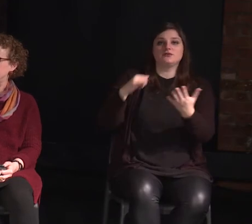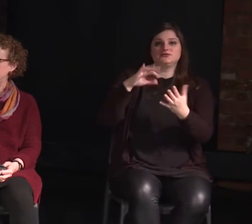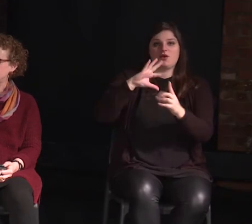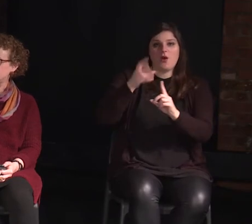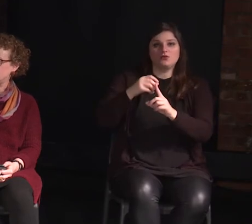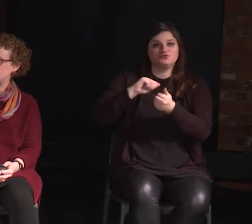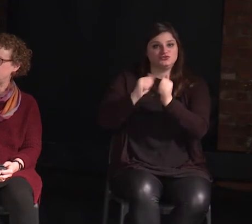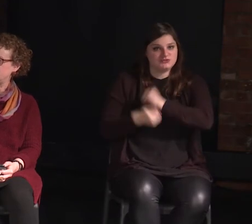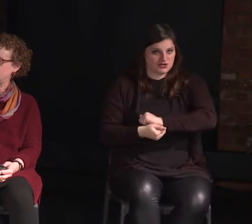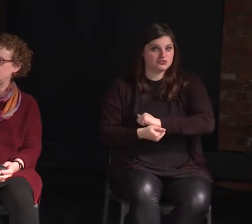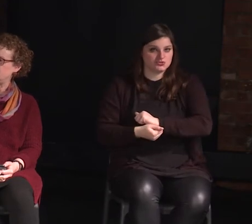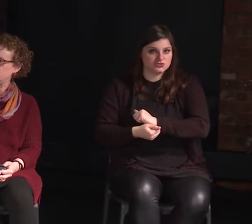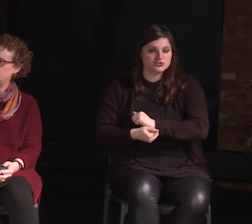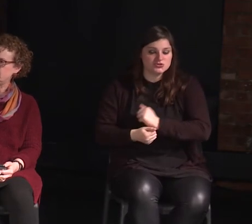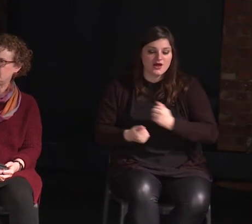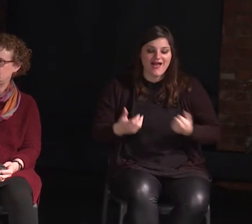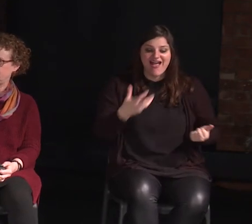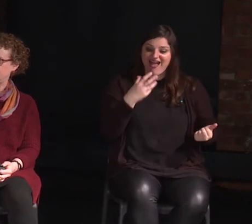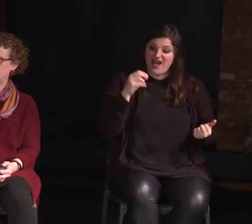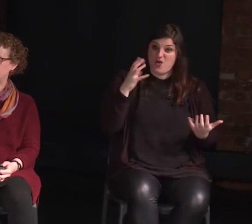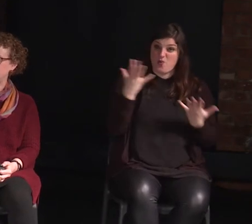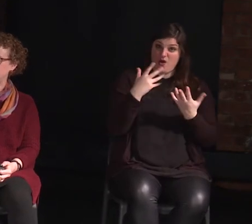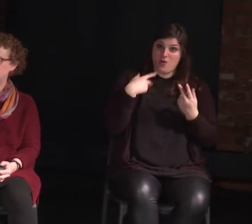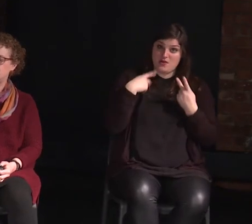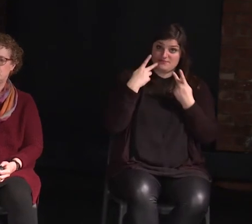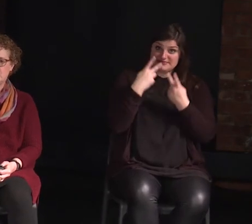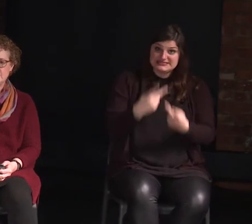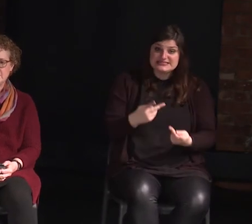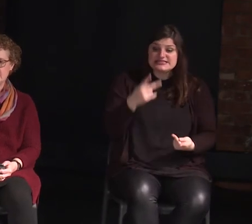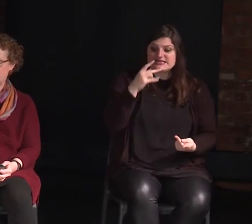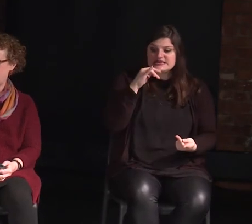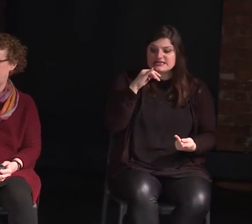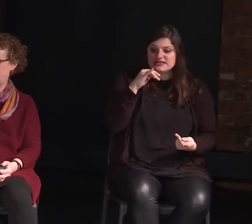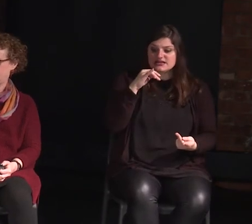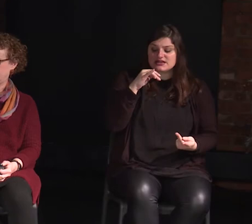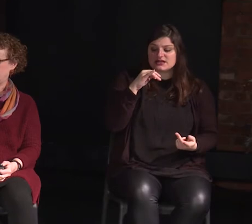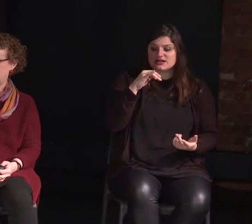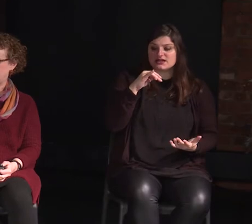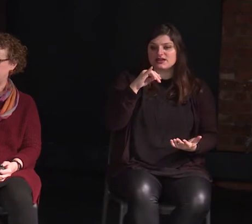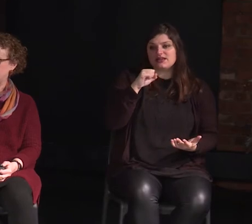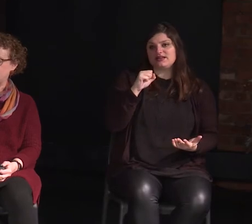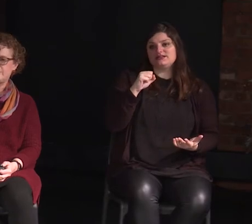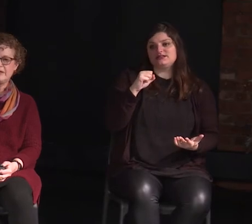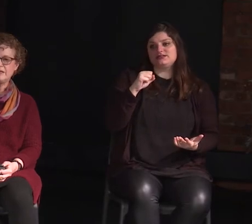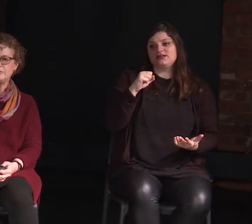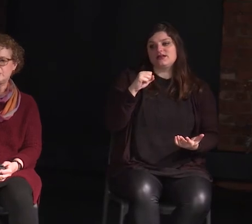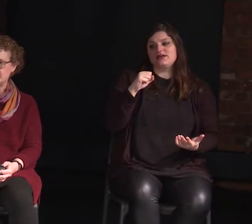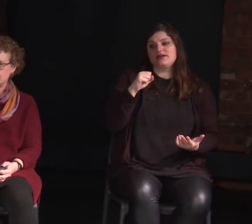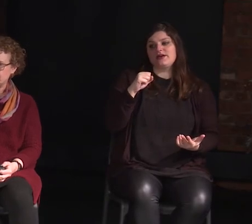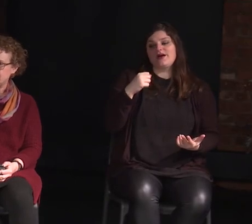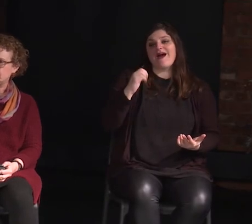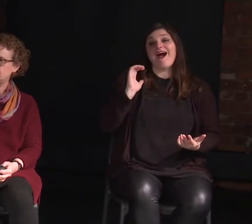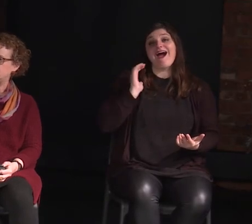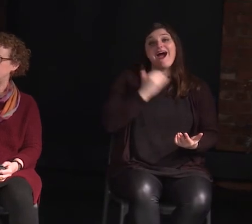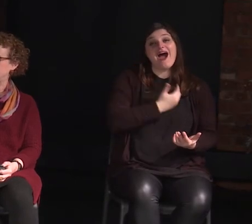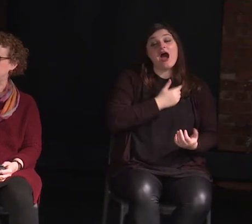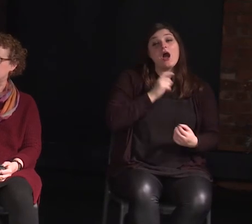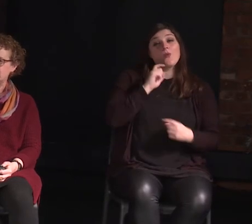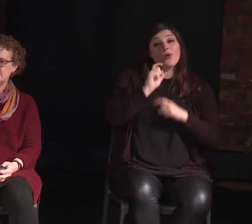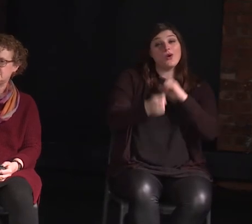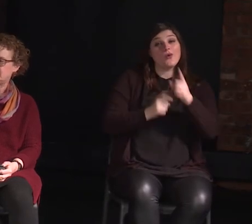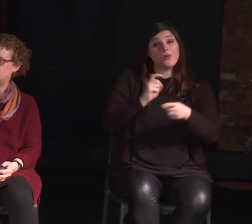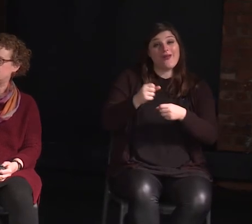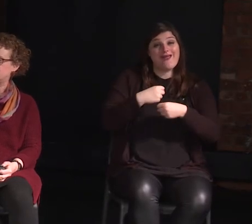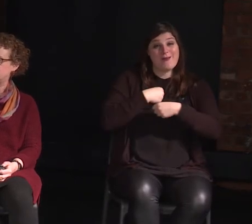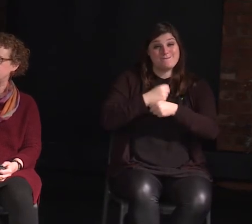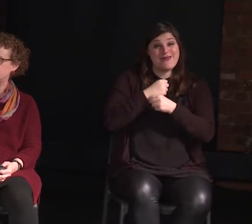For us, it has meant a move to broaden our grant-making portfolio to embrace ALAANA organizations